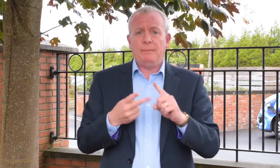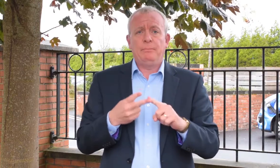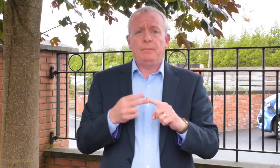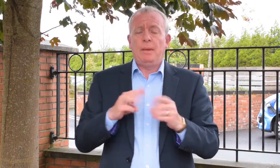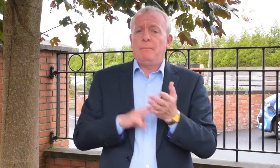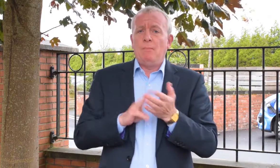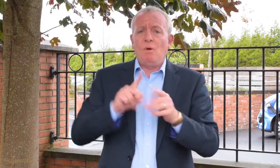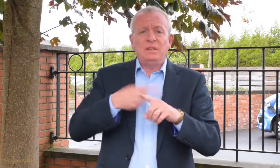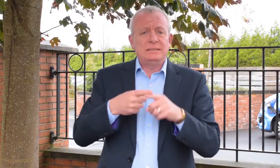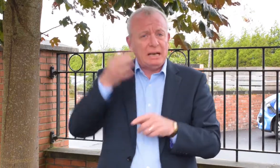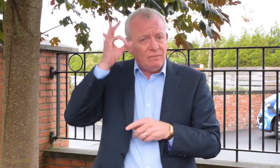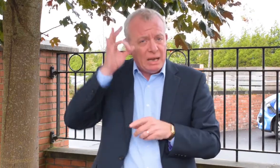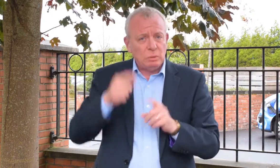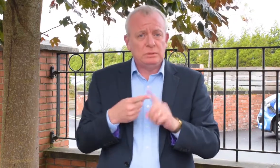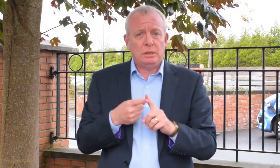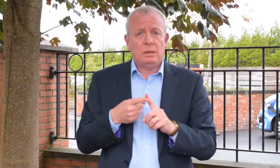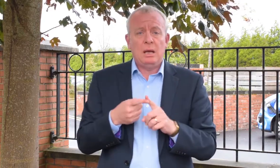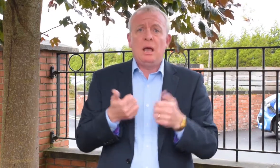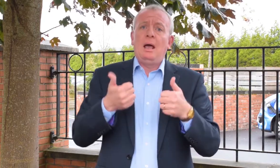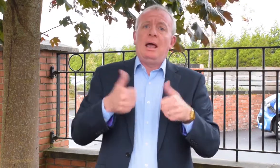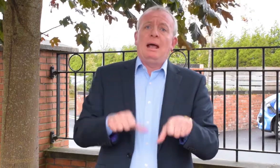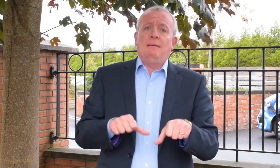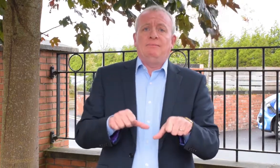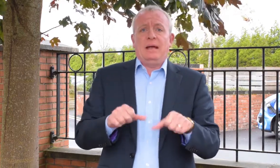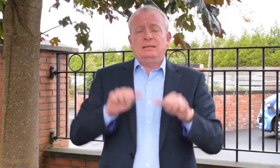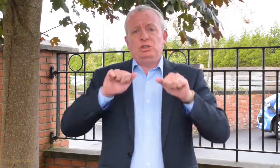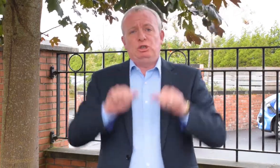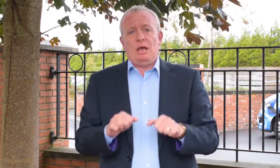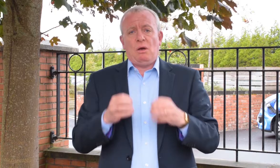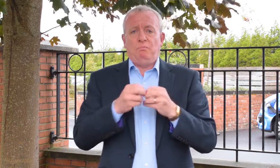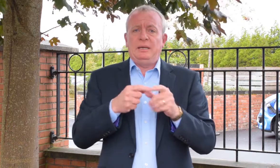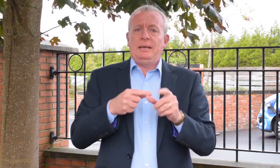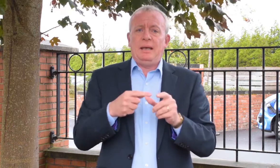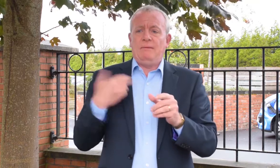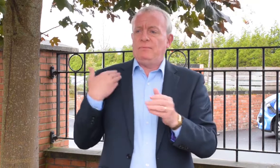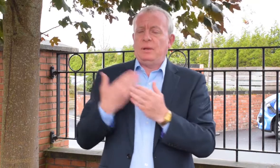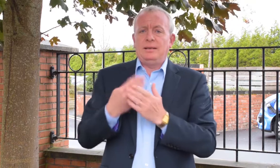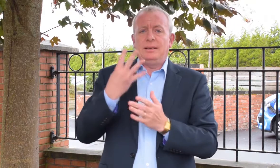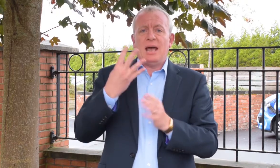as a member of the Executive Council, and finally as Chair of the BDA